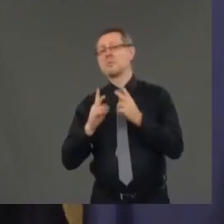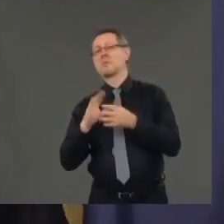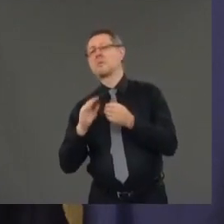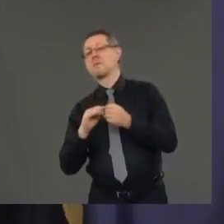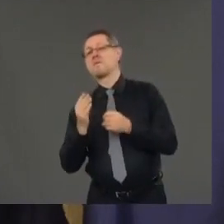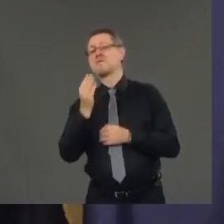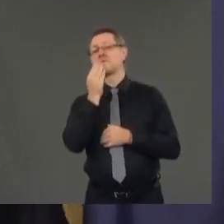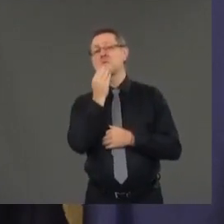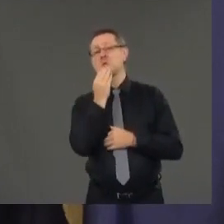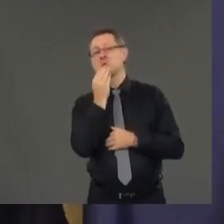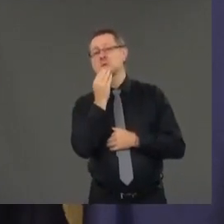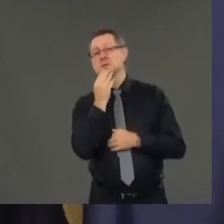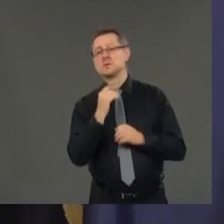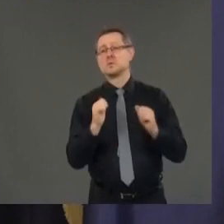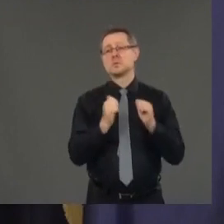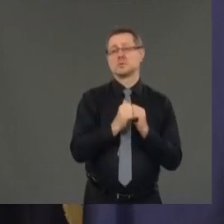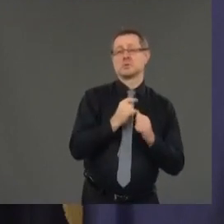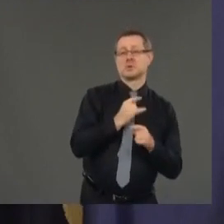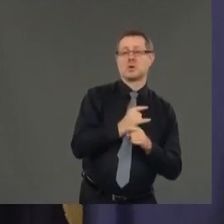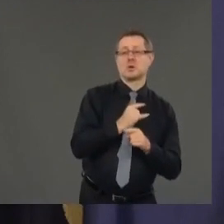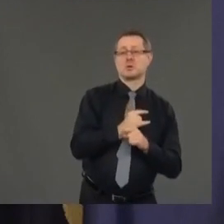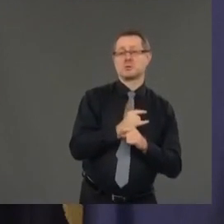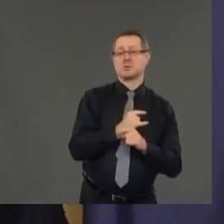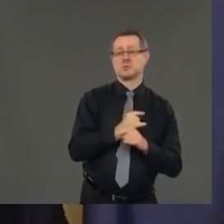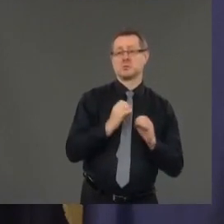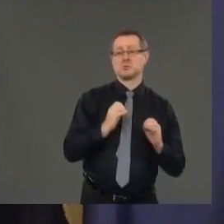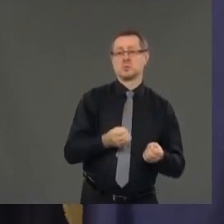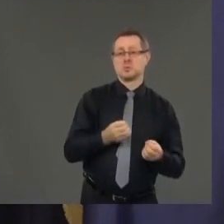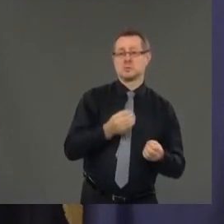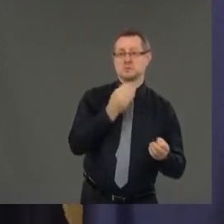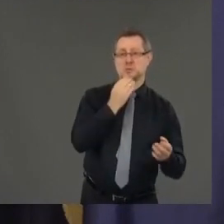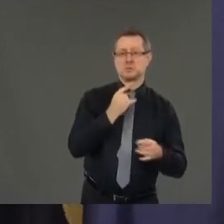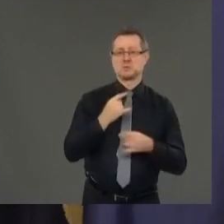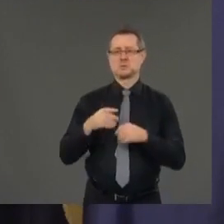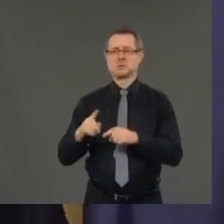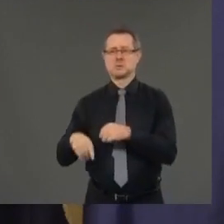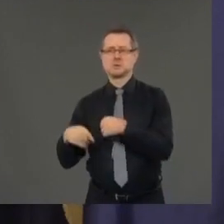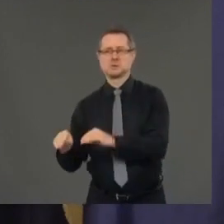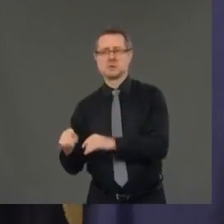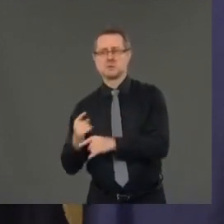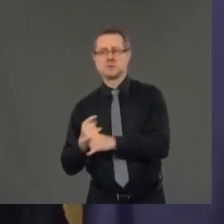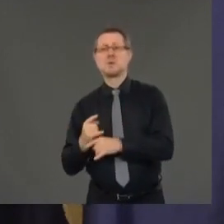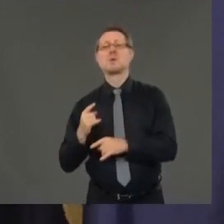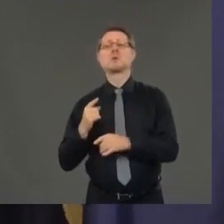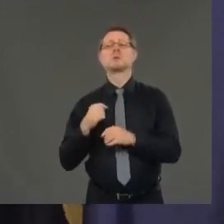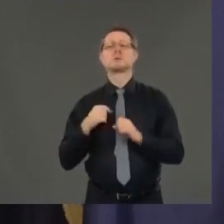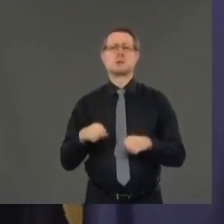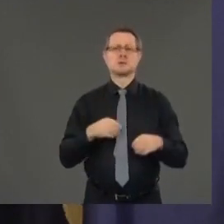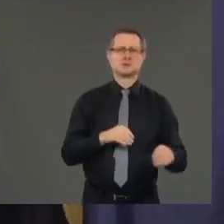AND THIS QUESTION OF, WELL, FOOD